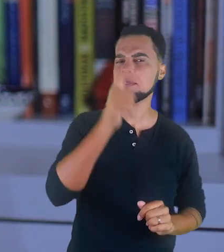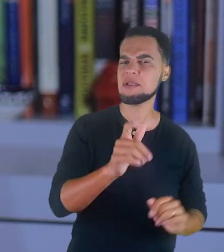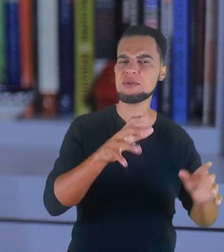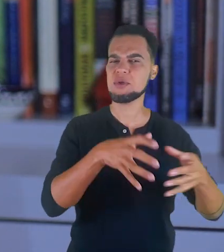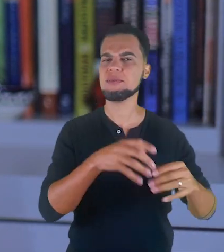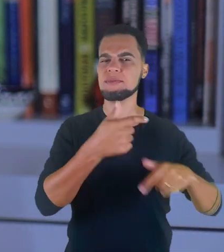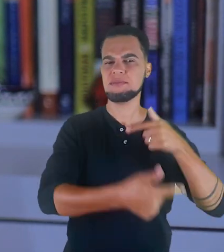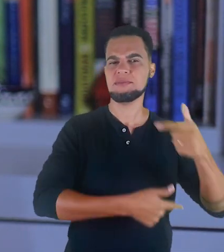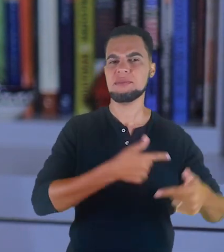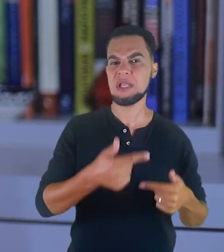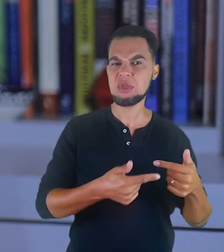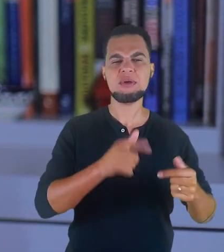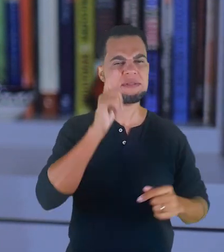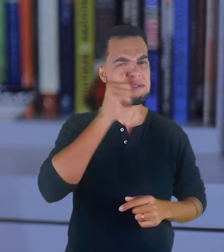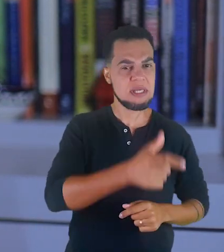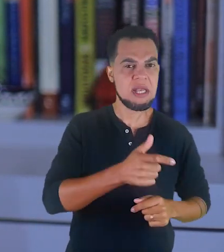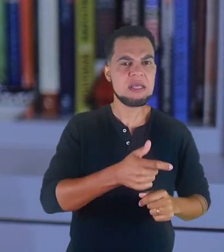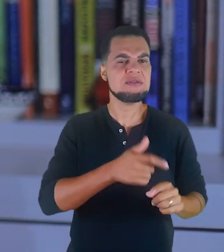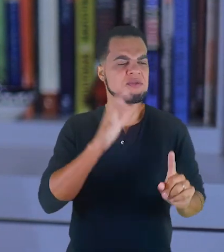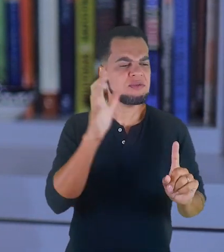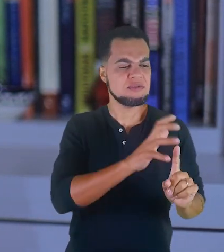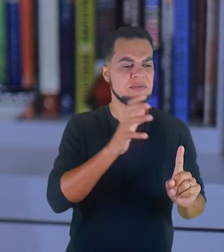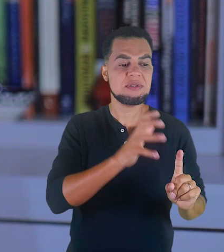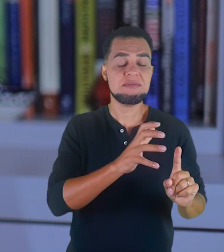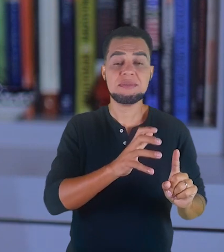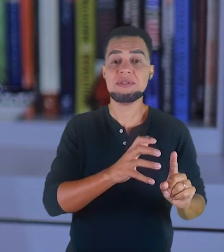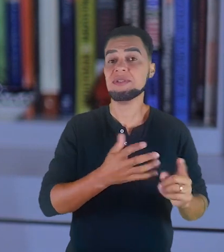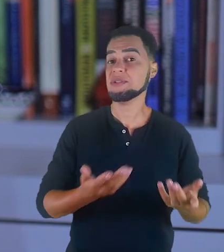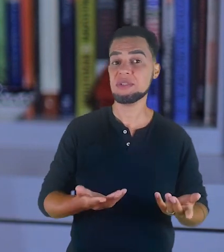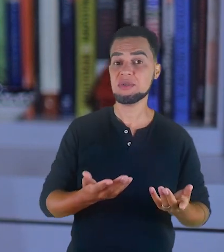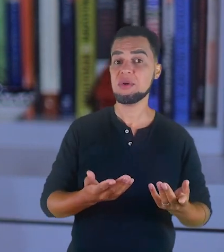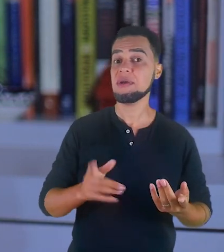and on the interest of oppressed people, for the same as a coup leaning opposition,